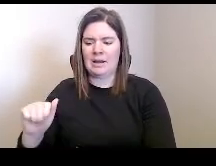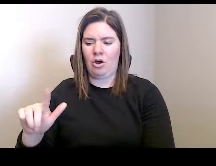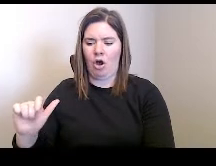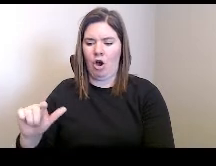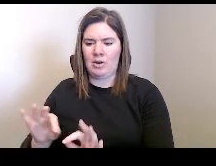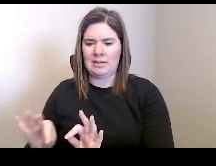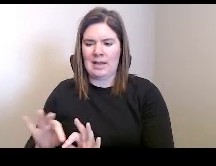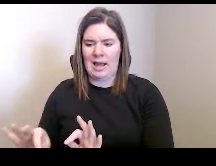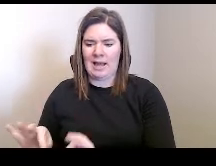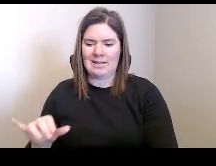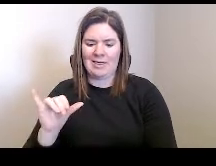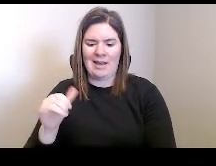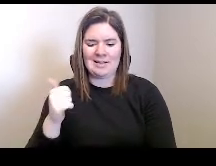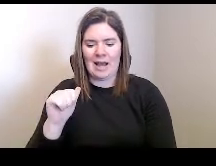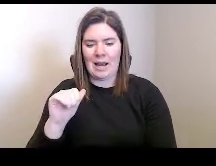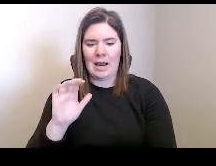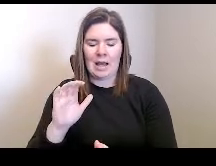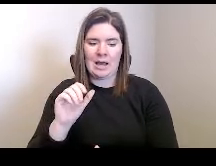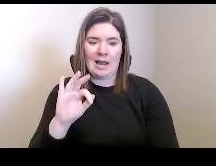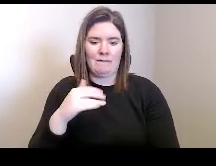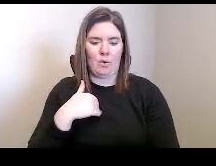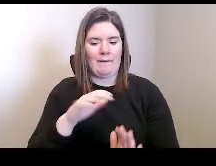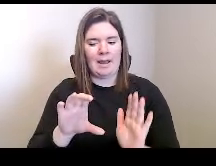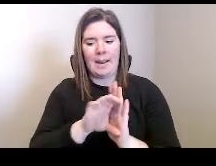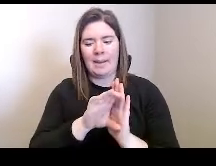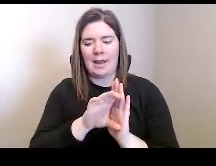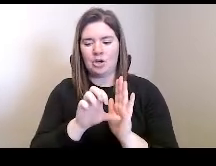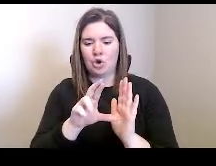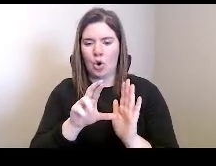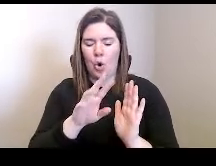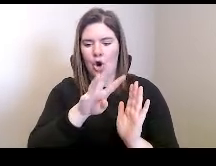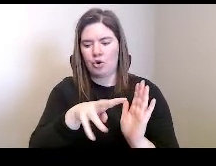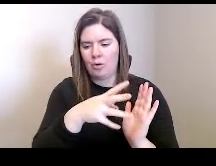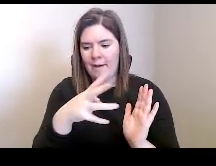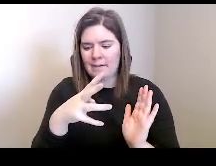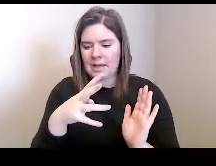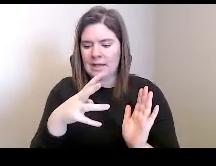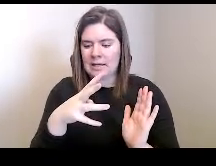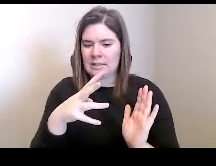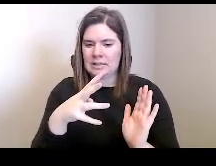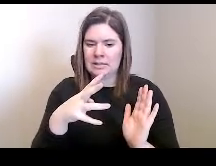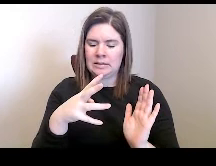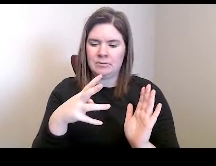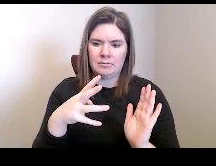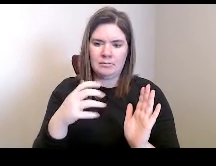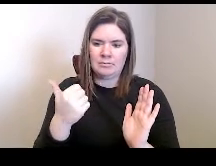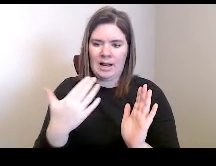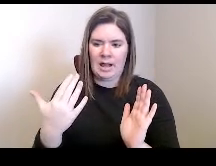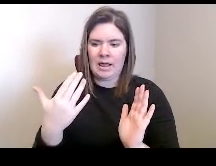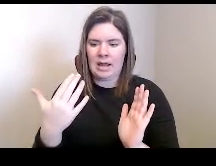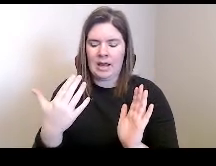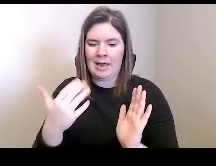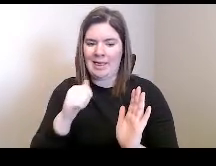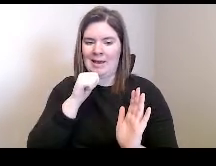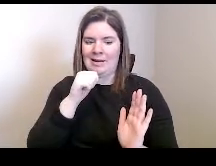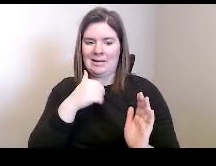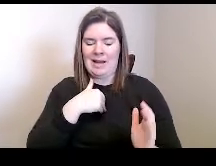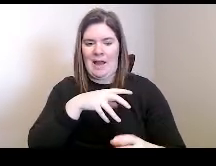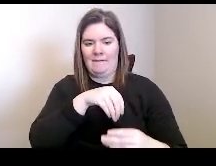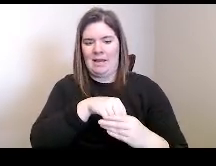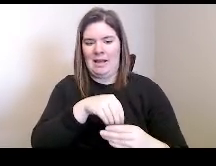any images that or graphics or diagrams that don't have alternative text associated them.